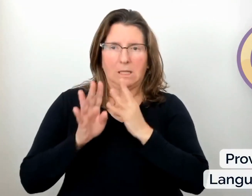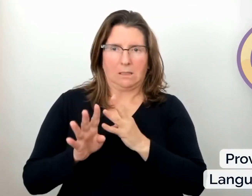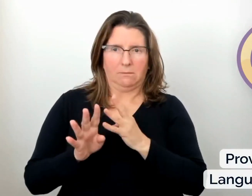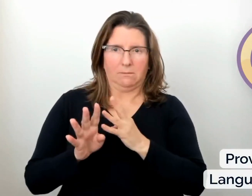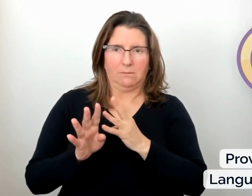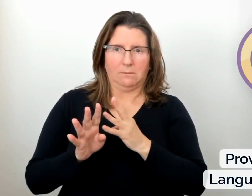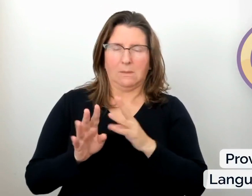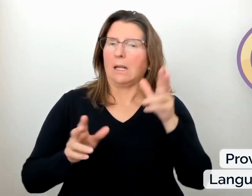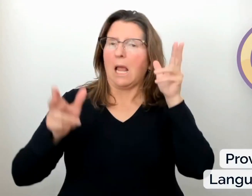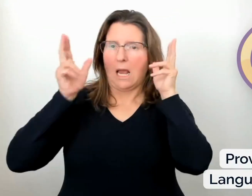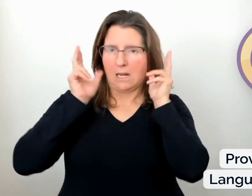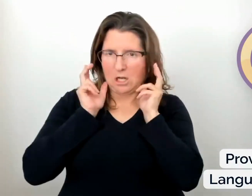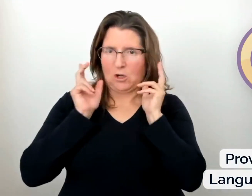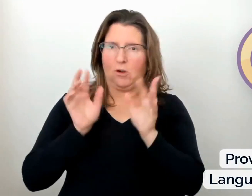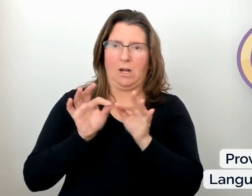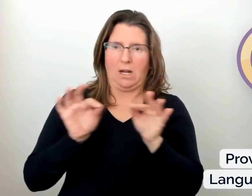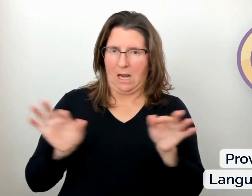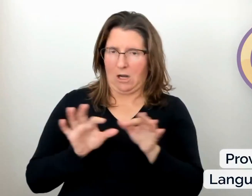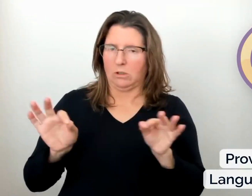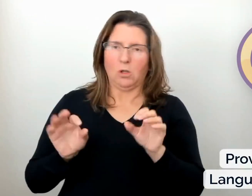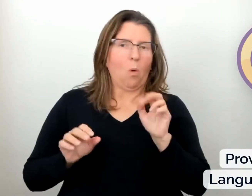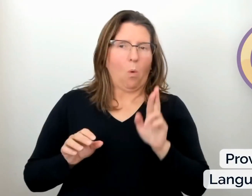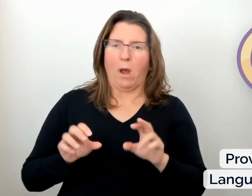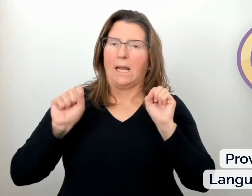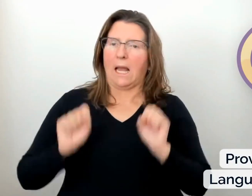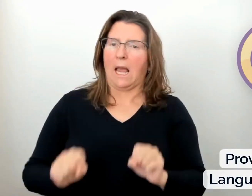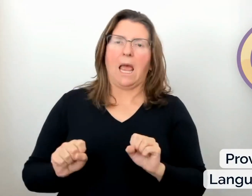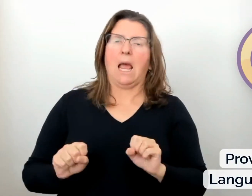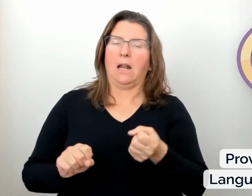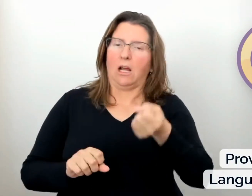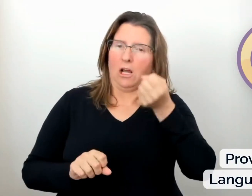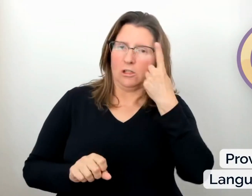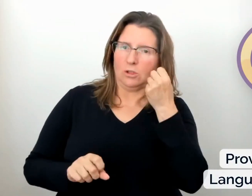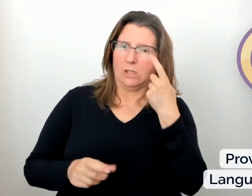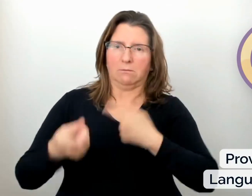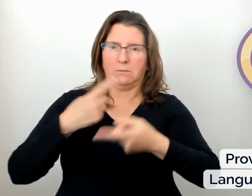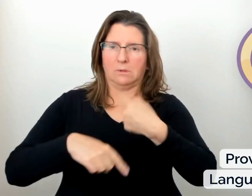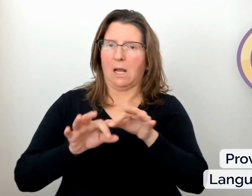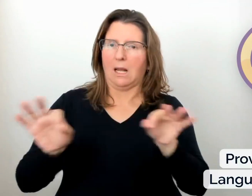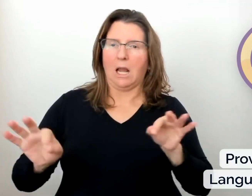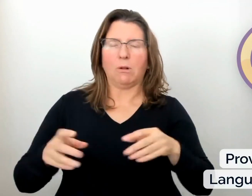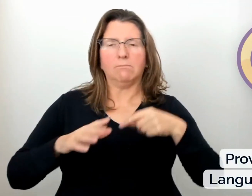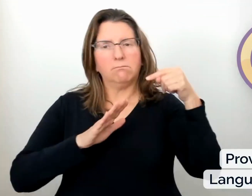It assumes that the child can speak and hear, or fluently use sign language.